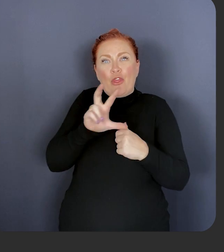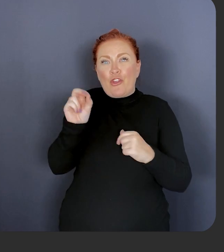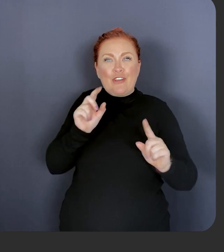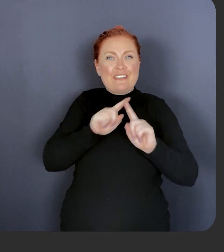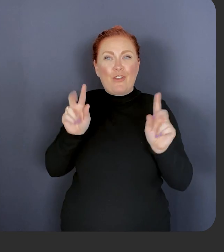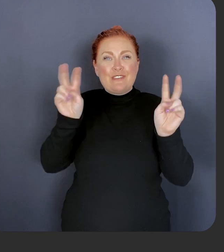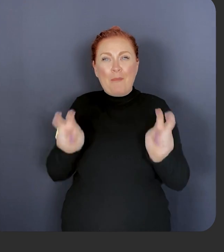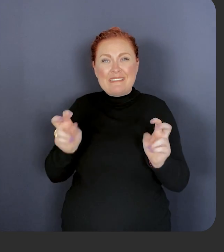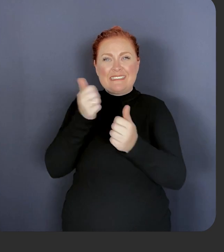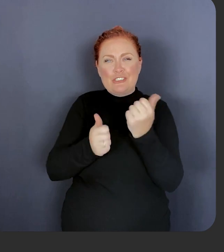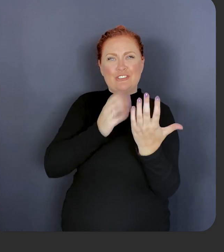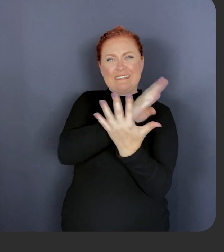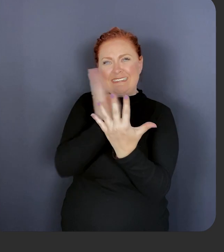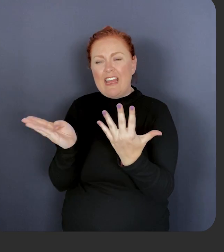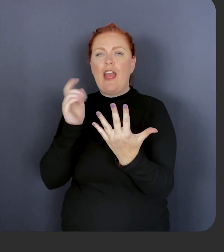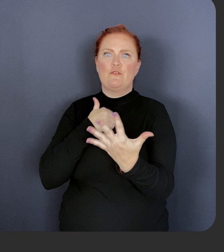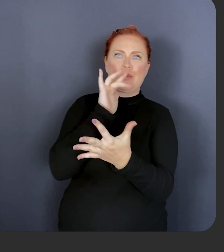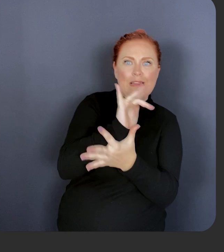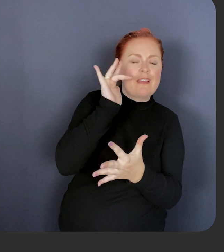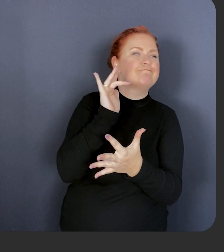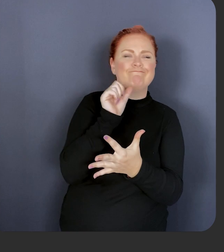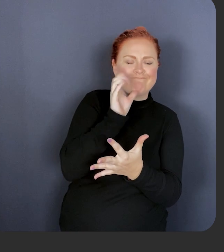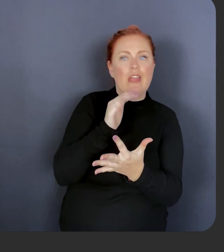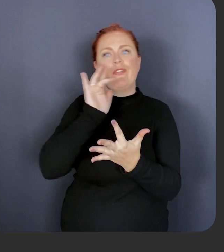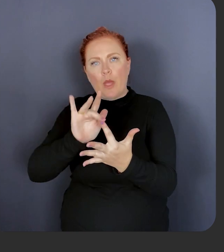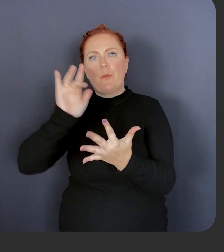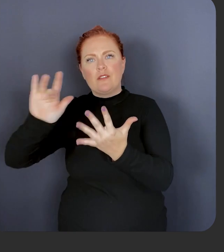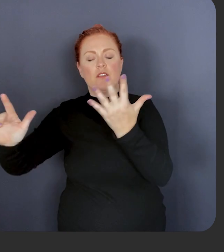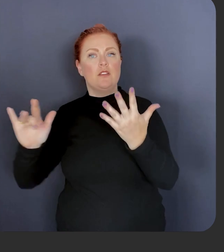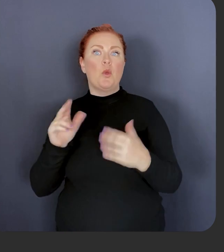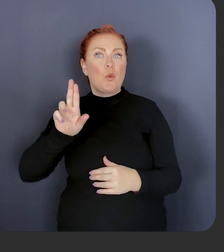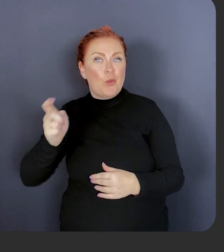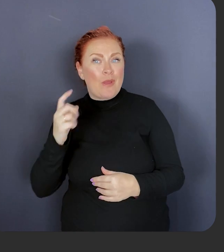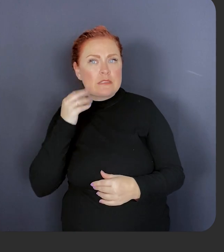It's really hard because you have to click into each one. So both from a UX standpoint, it's